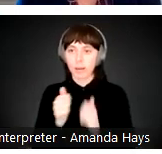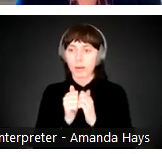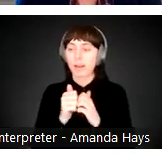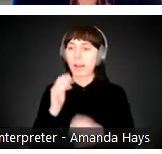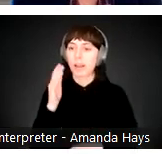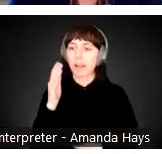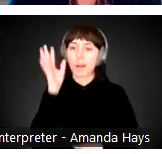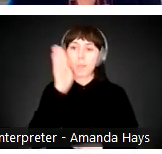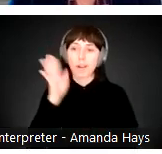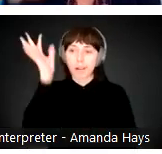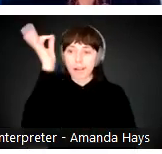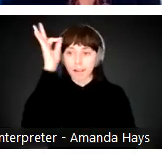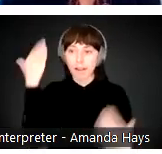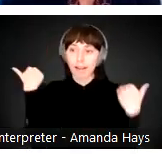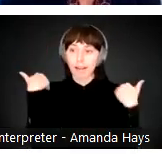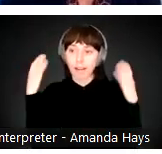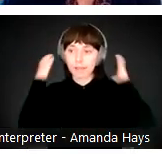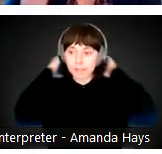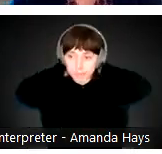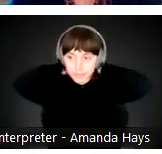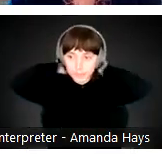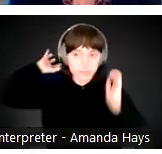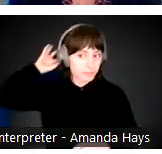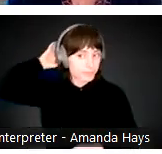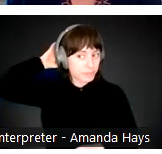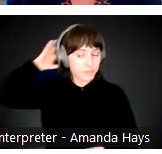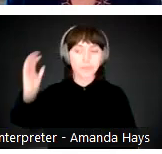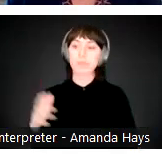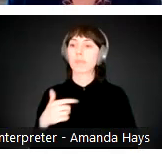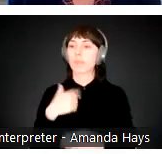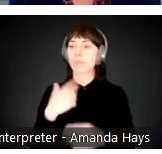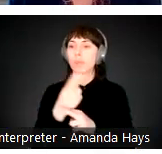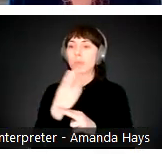bun. I'm wearing blue glasses and I just